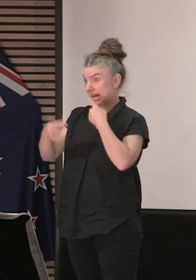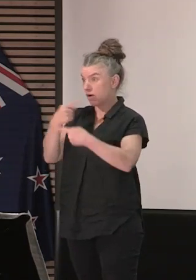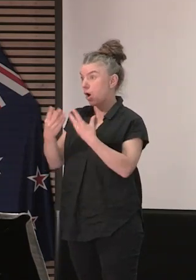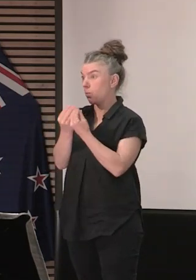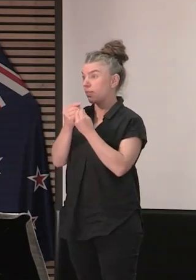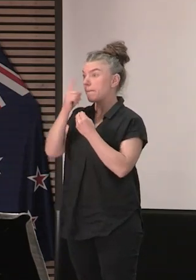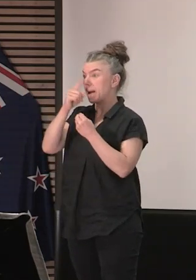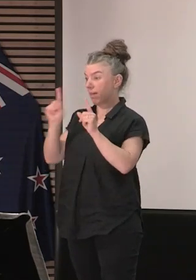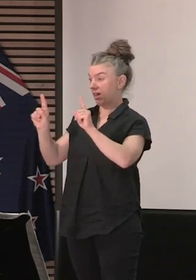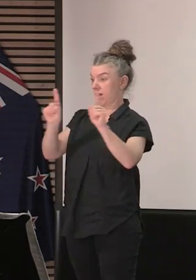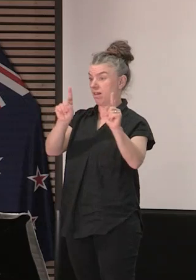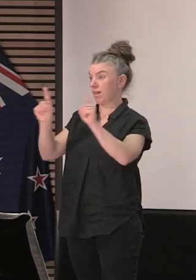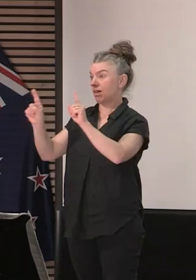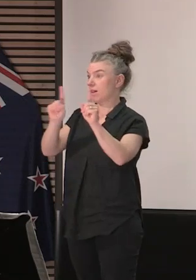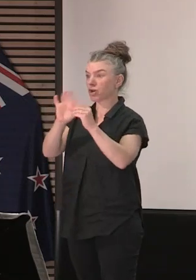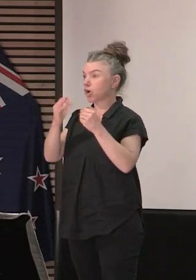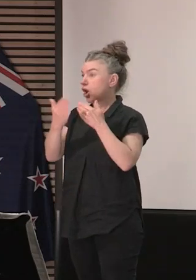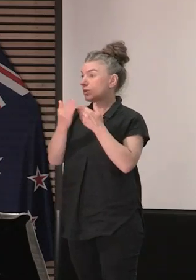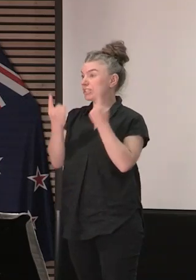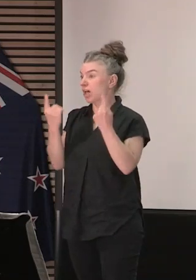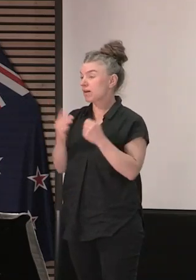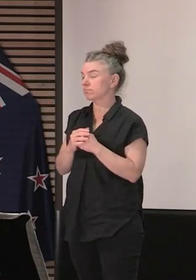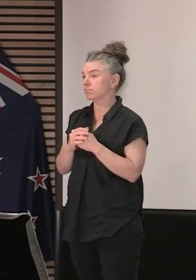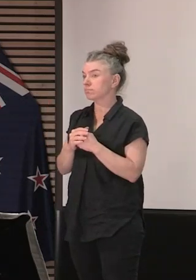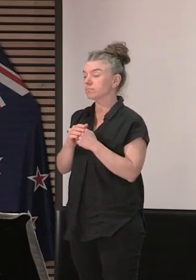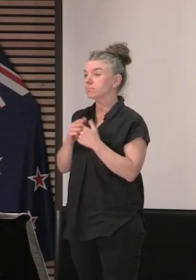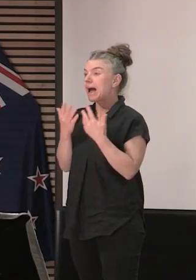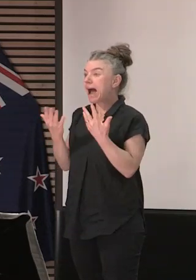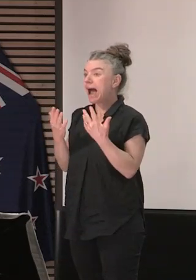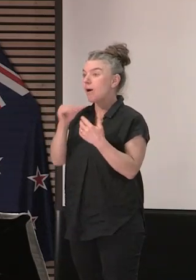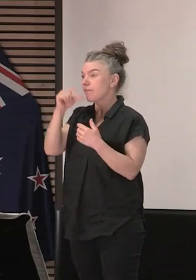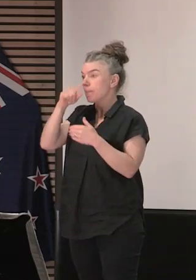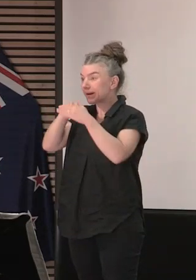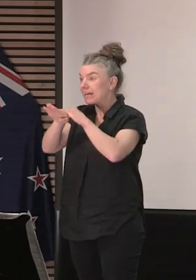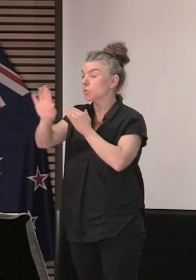Can you build incontact tracing tools ormechanisms to keep track ofyour supply chain andcustomers?